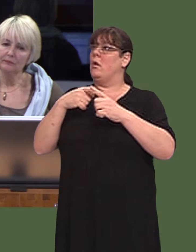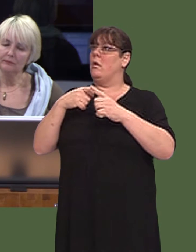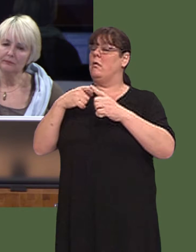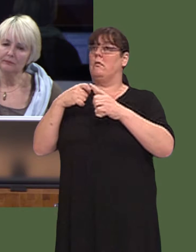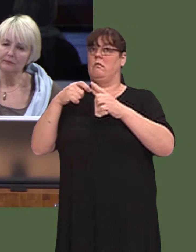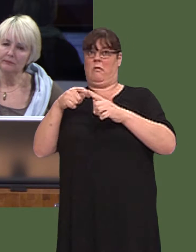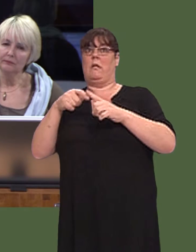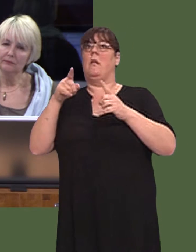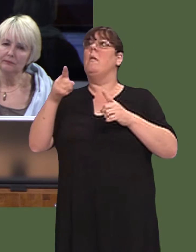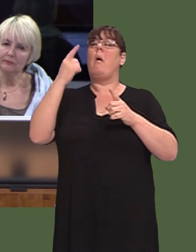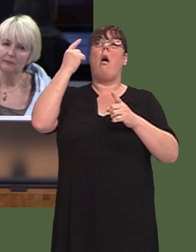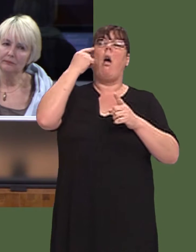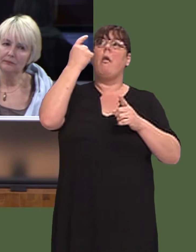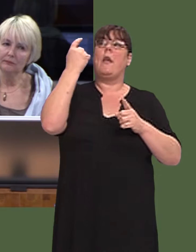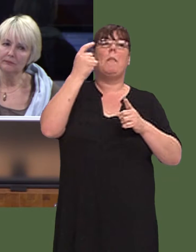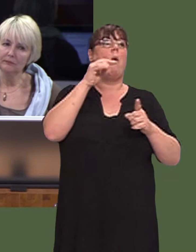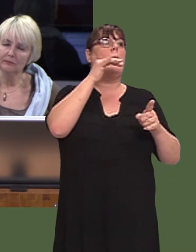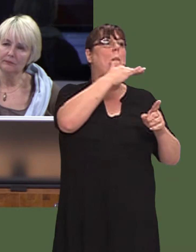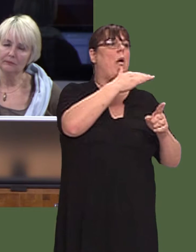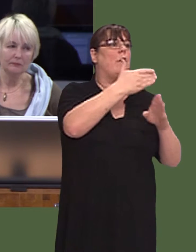service jobs from Carmarthenshire to Bridgend.